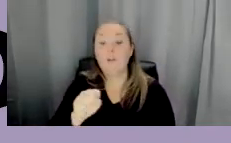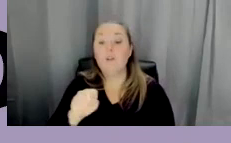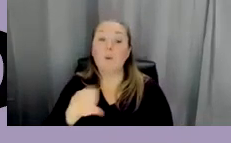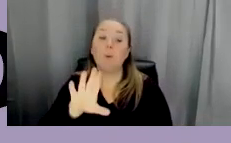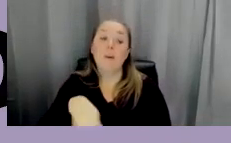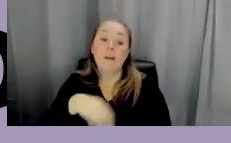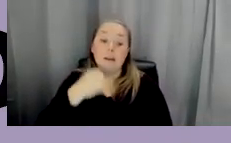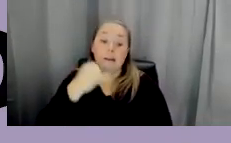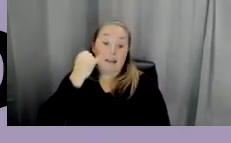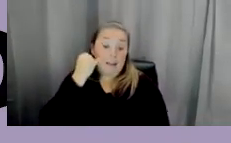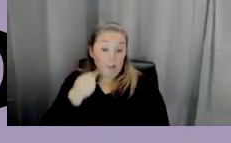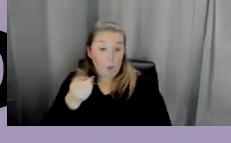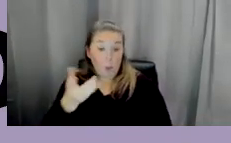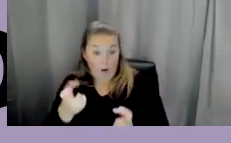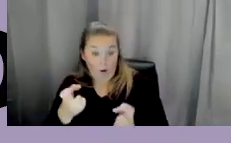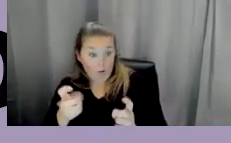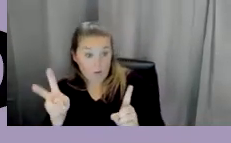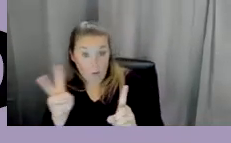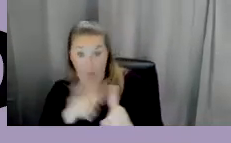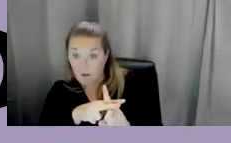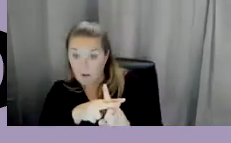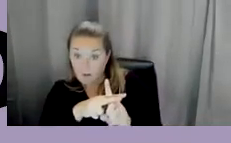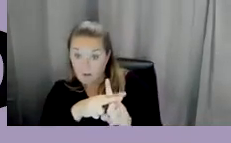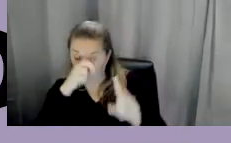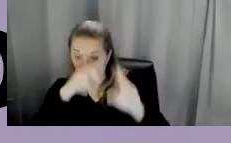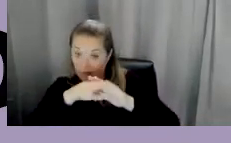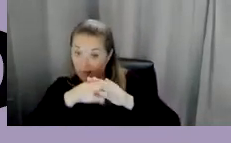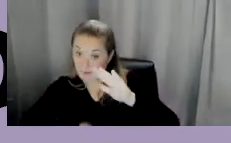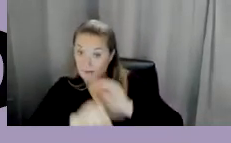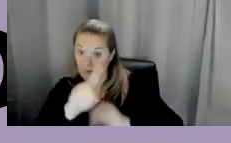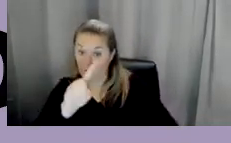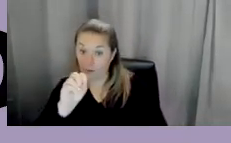, THERE'S A PROPOSAL THAT REQUIRES